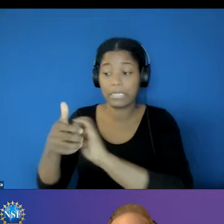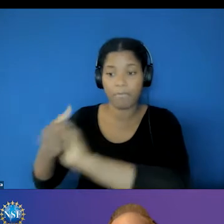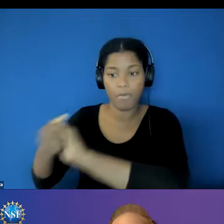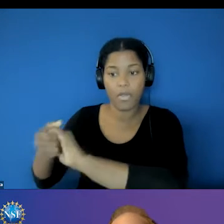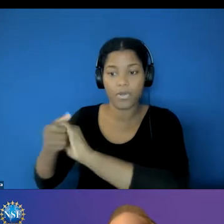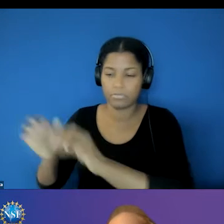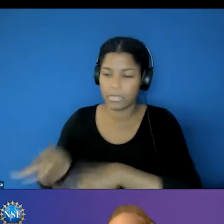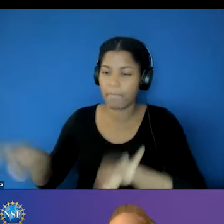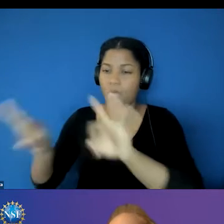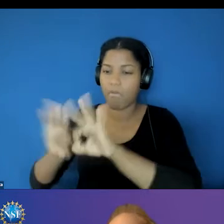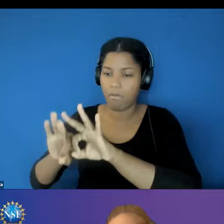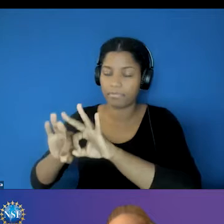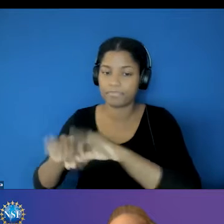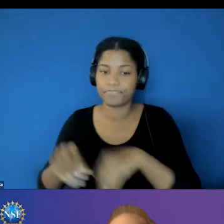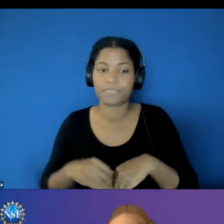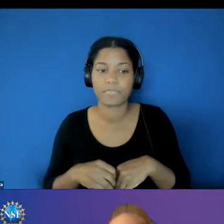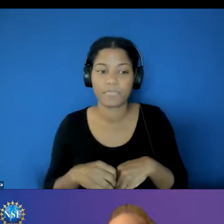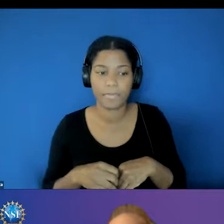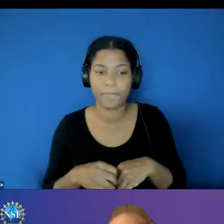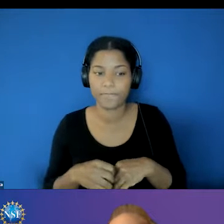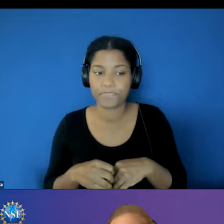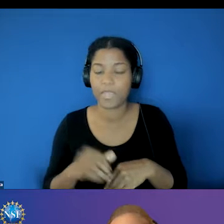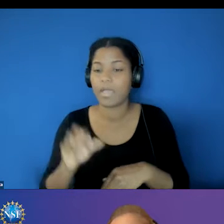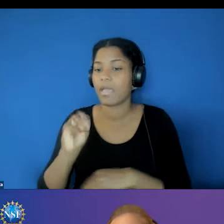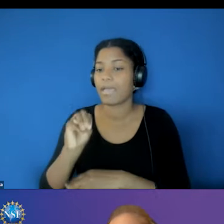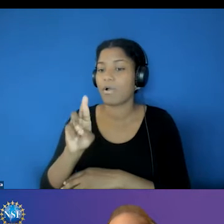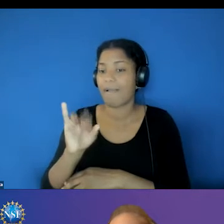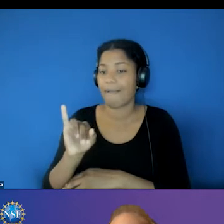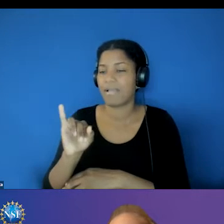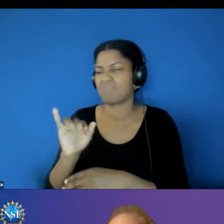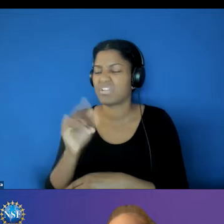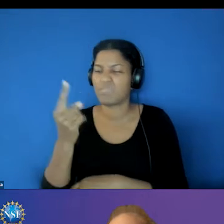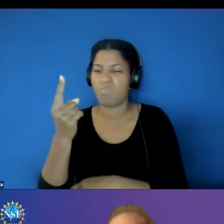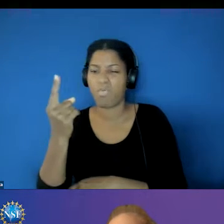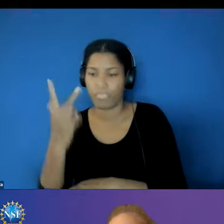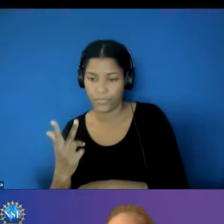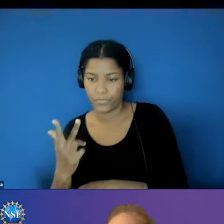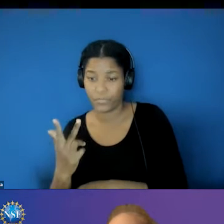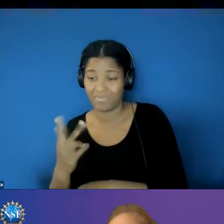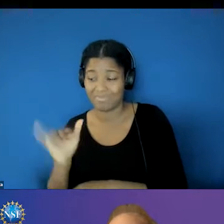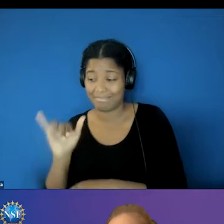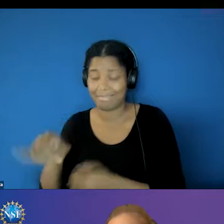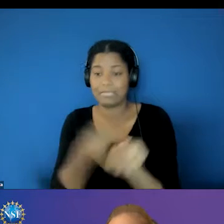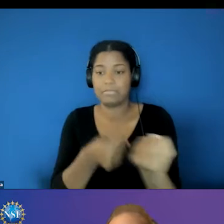So, up to 1/3 of the MRI awards are expected to support instrument development in any track.